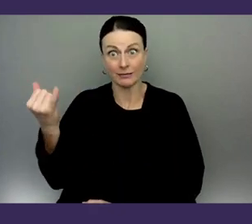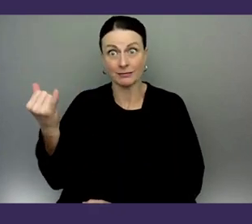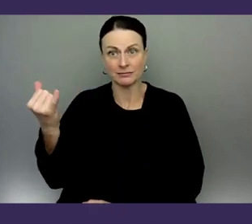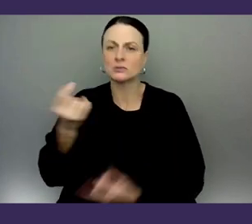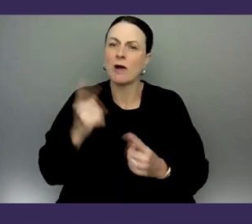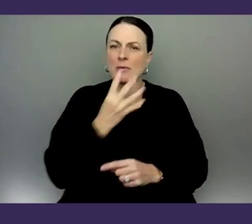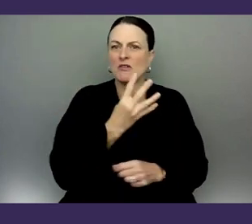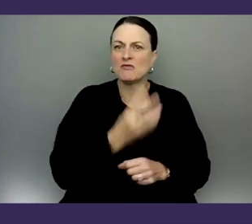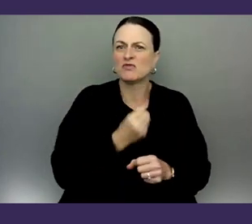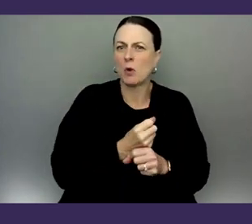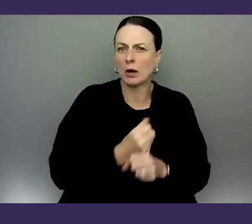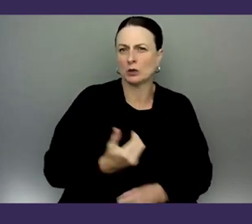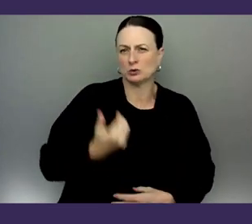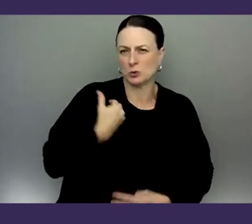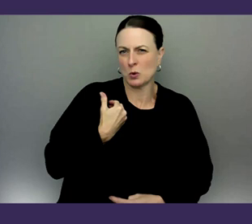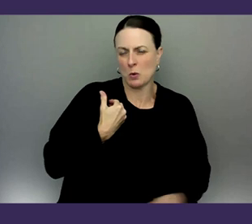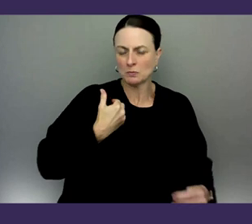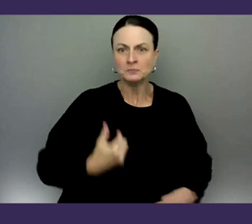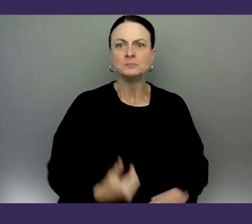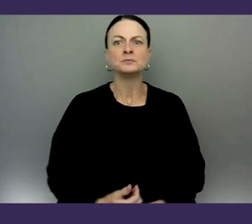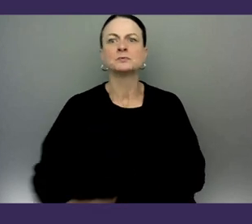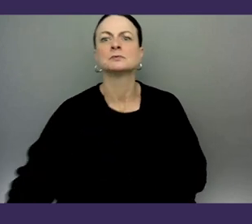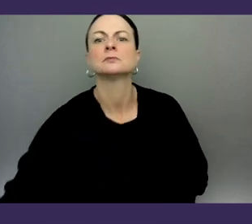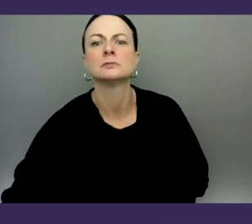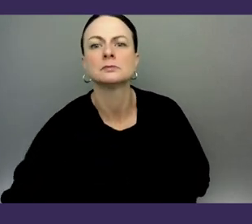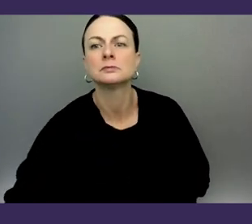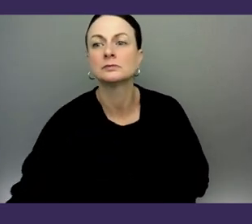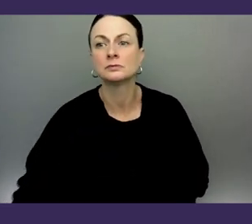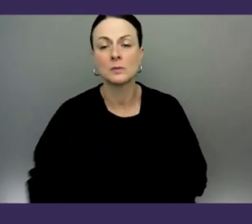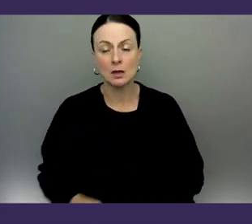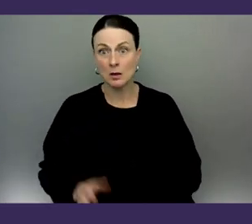We had not seek the other options